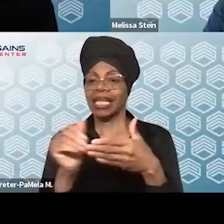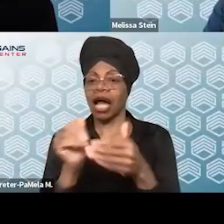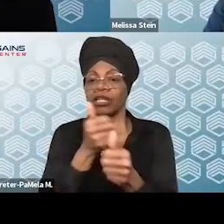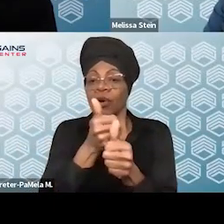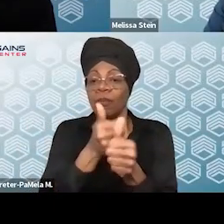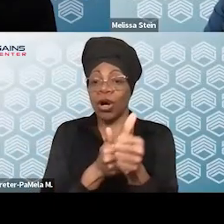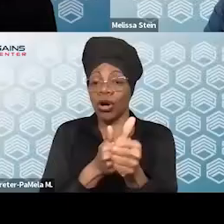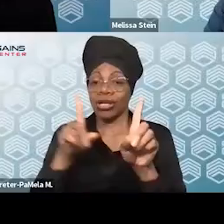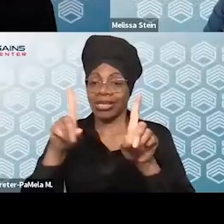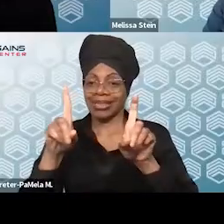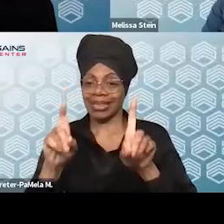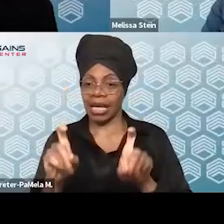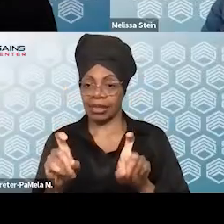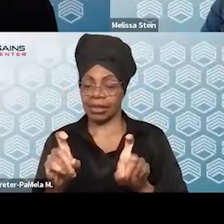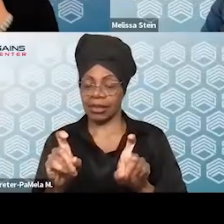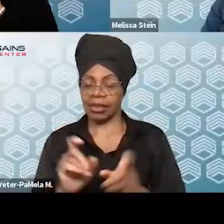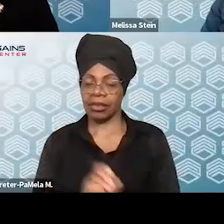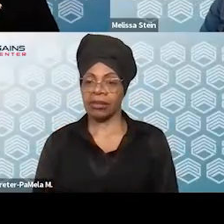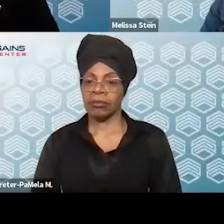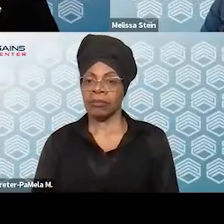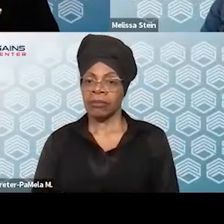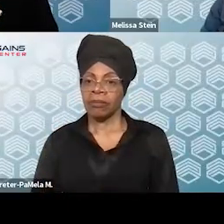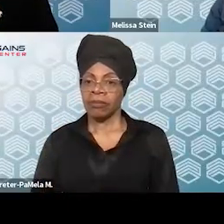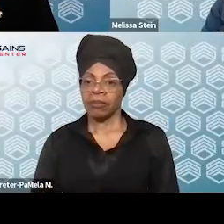It is a lot of money.